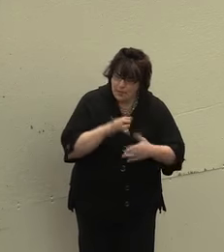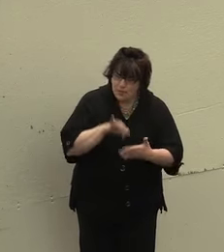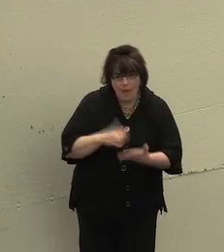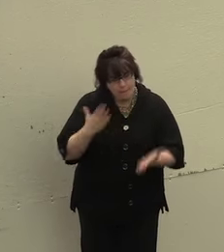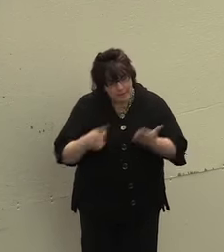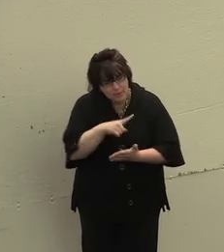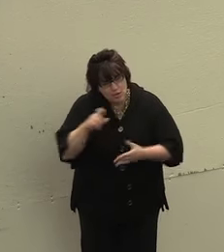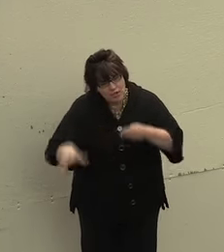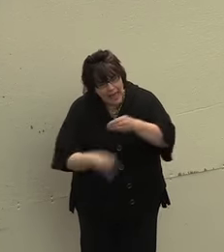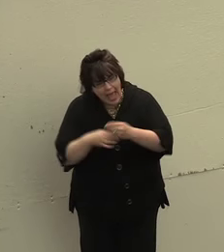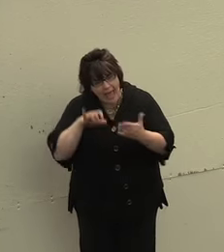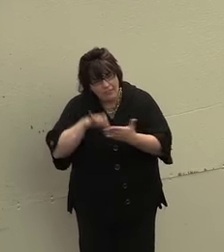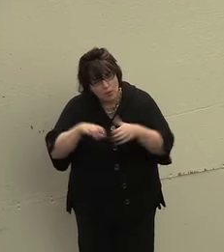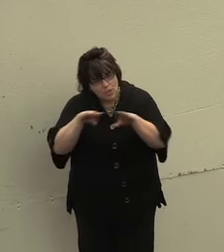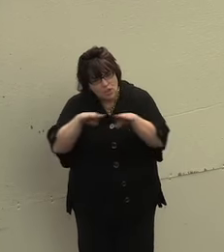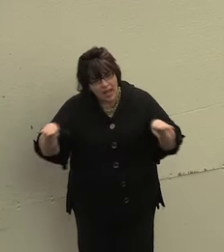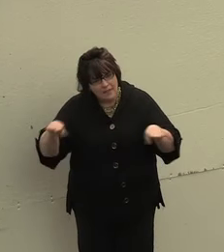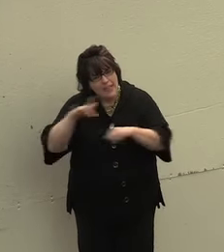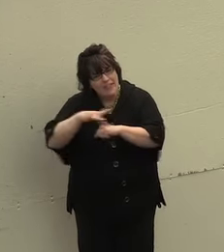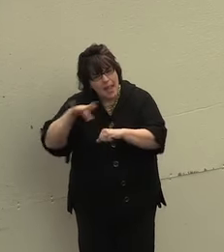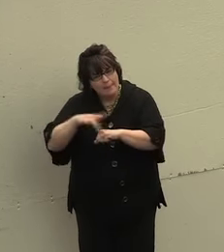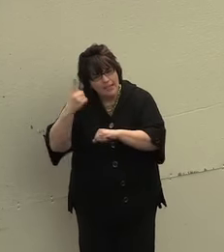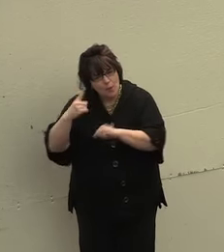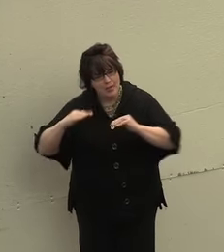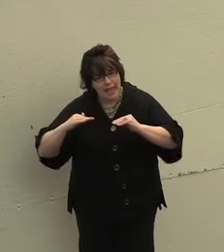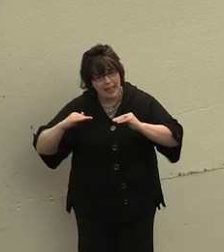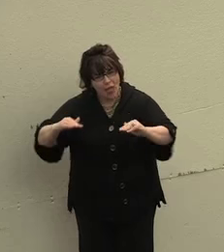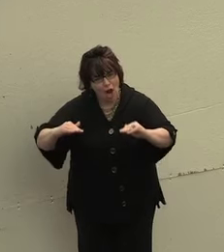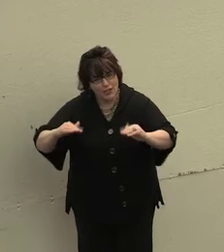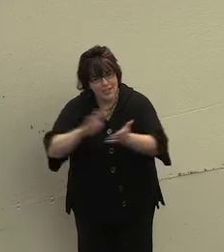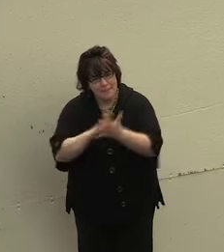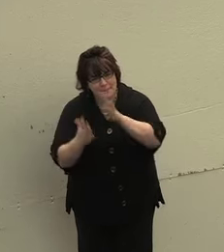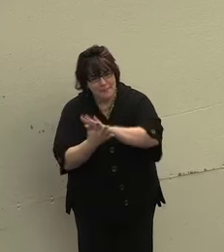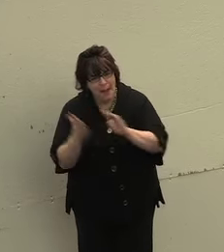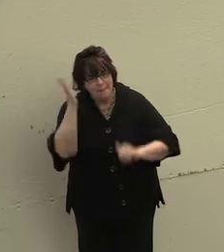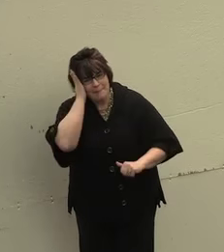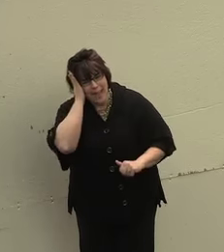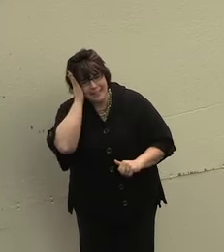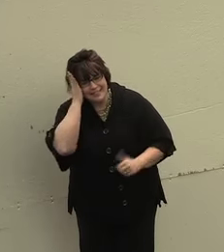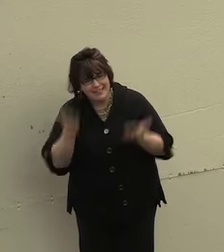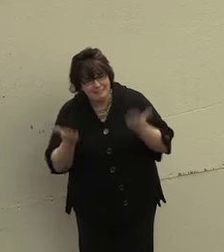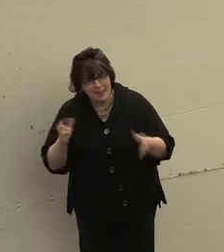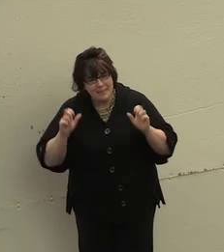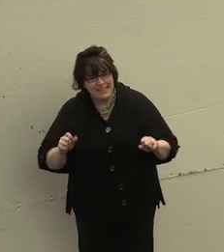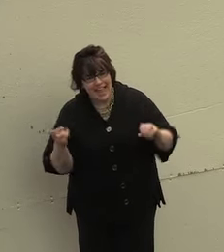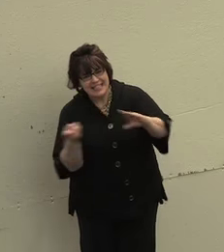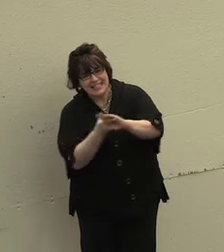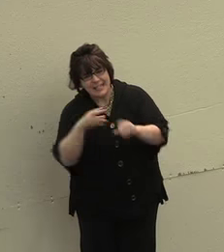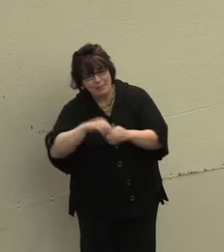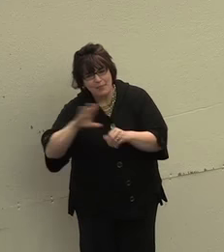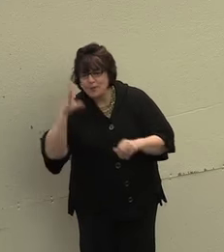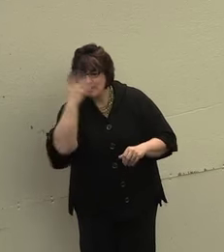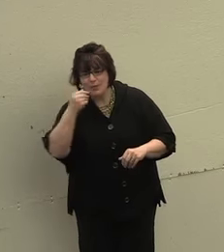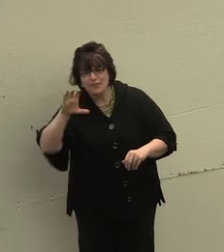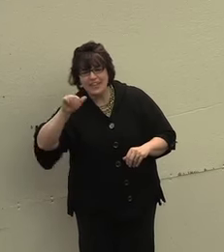those empty shelves large enough so those students can go sleep in those cave-like, cozy spaces.